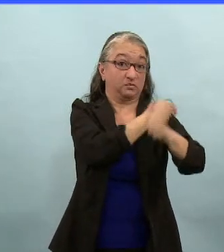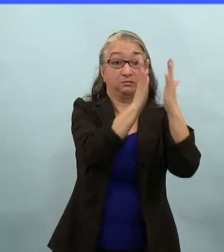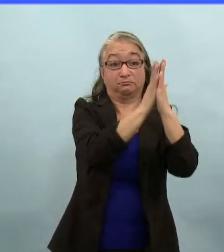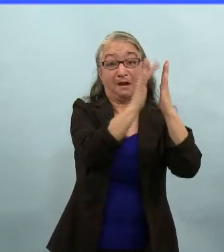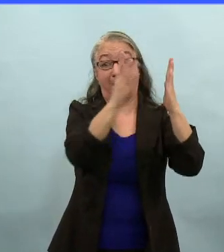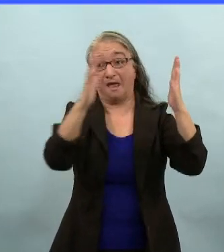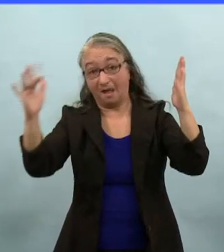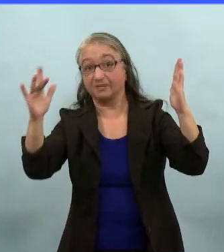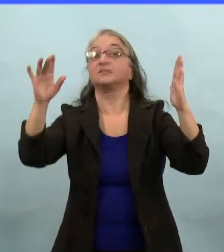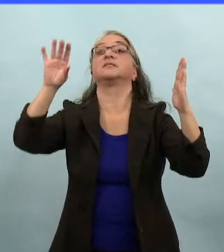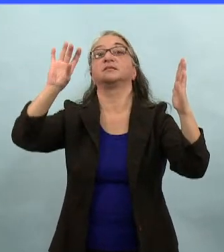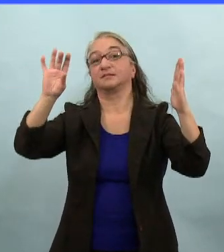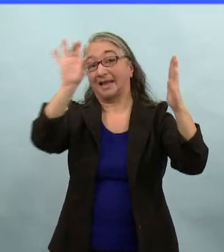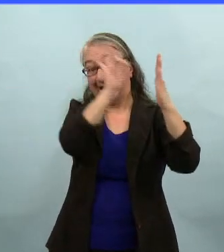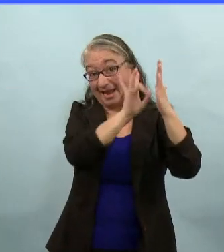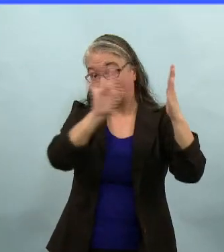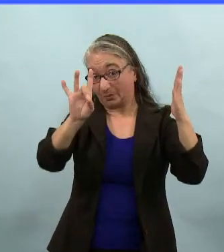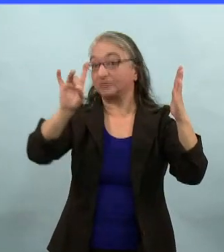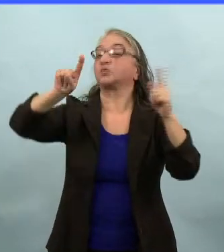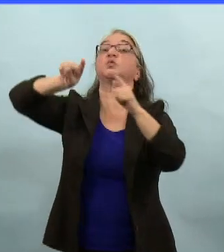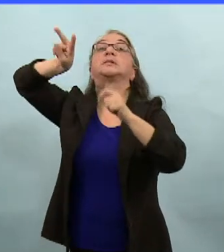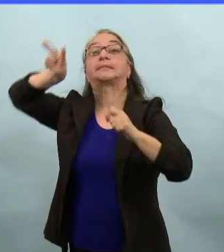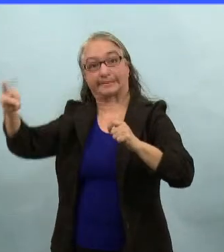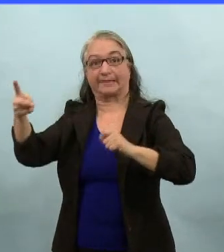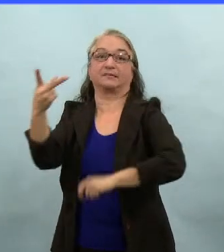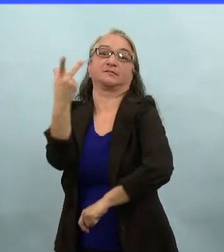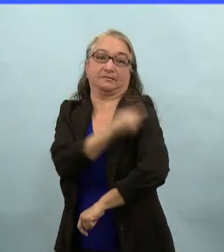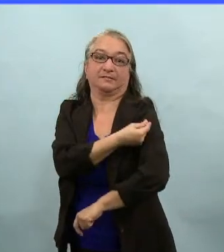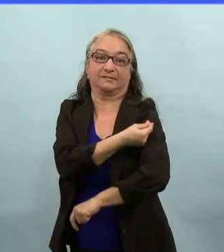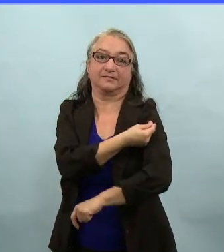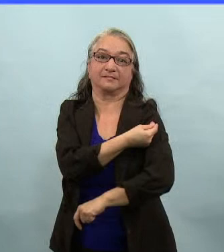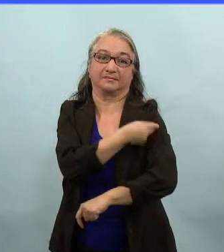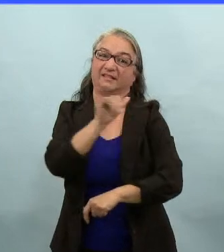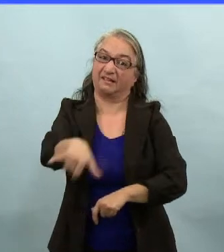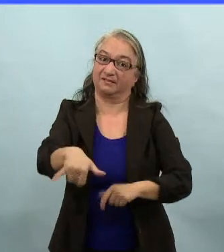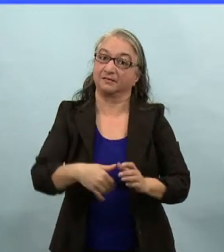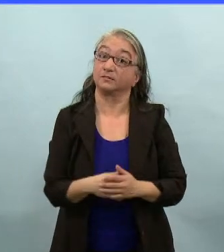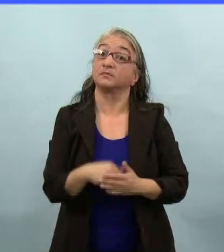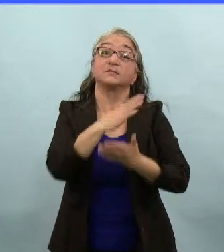so i've heard from many parents who want their child to get a second dose of the vaccine sooner